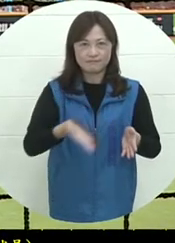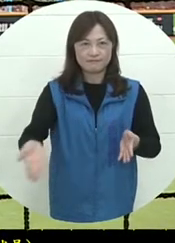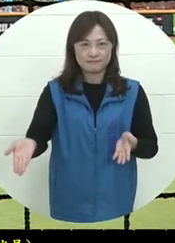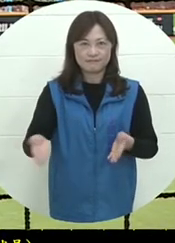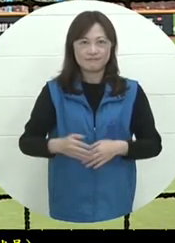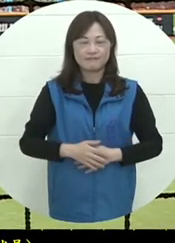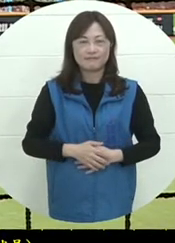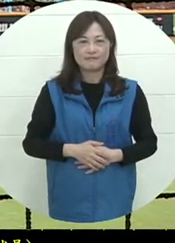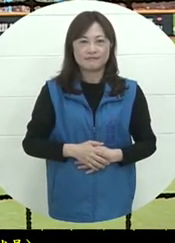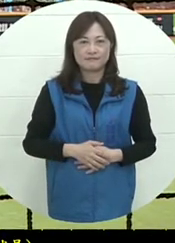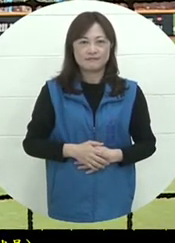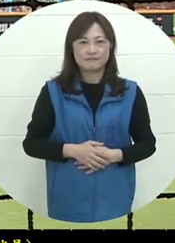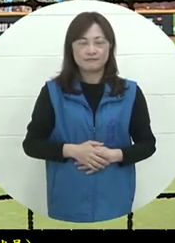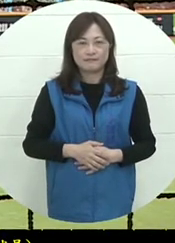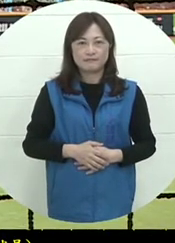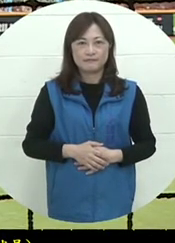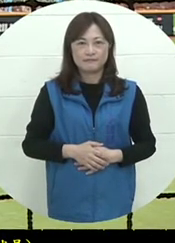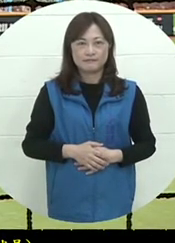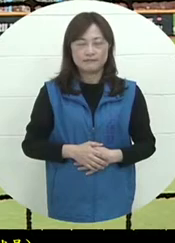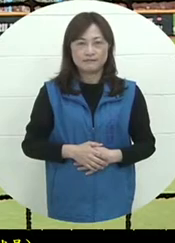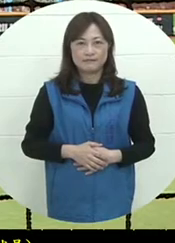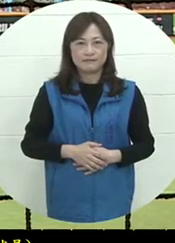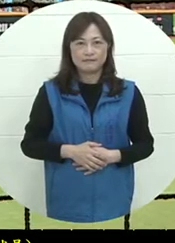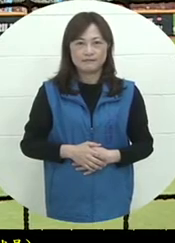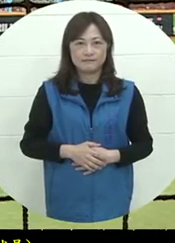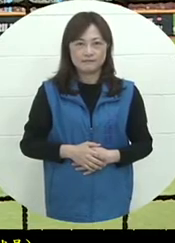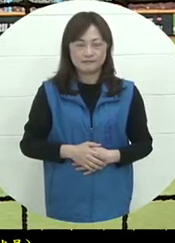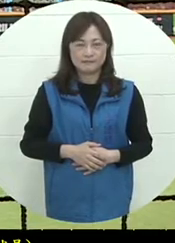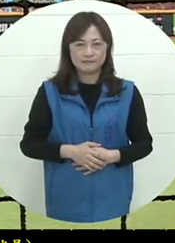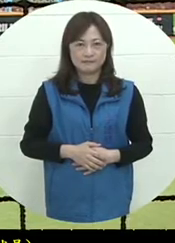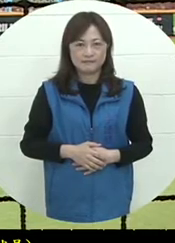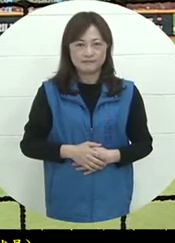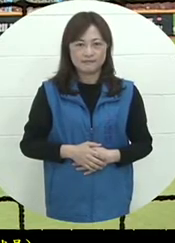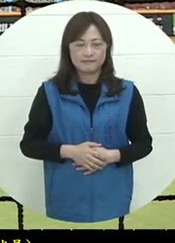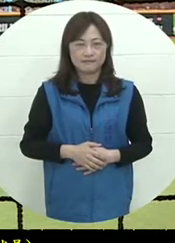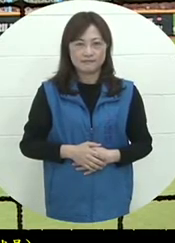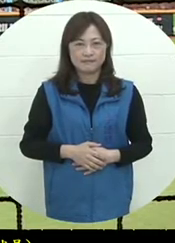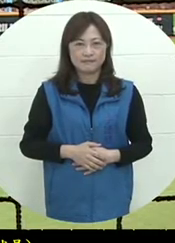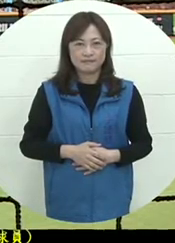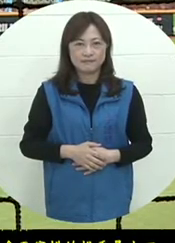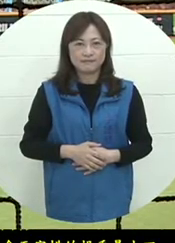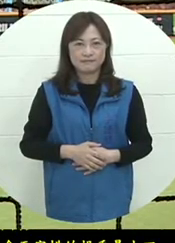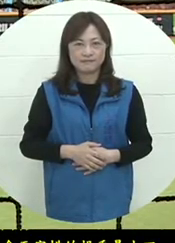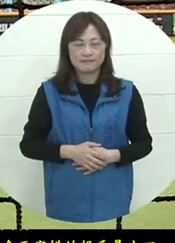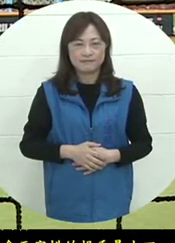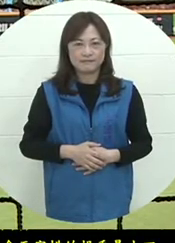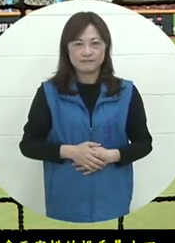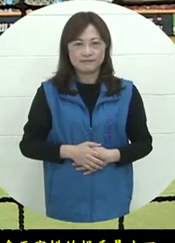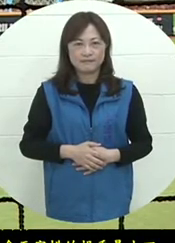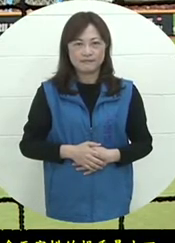Xiong, and Yuki Minda have several songs. From left to right, they are Nakajima Roshi,